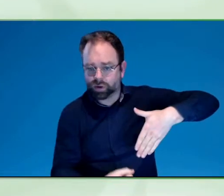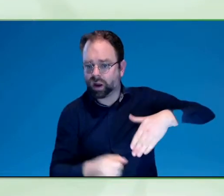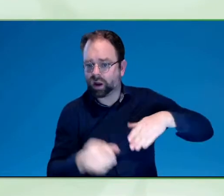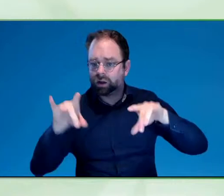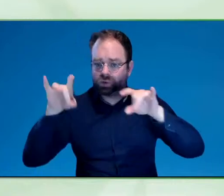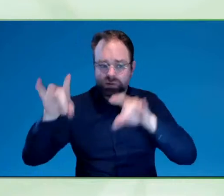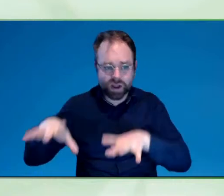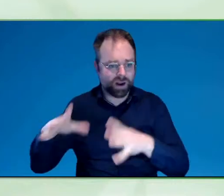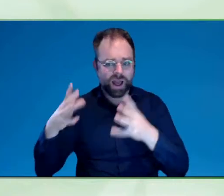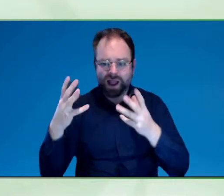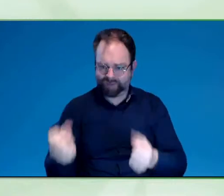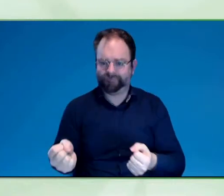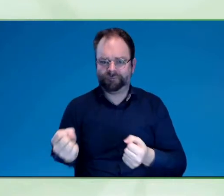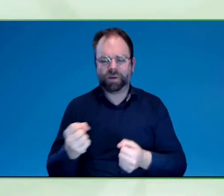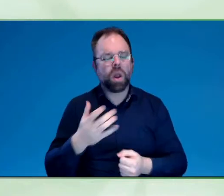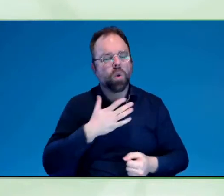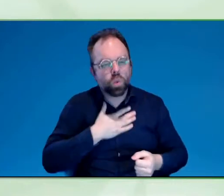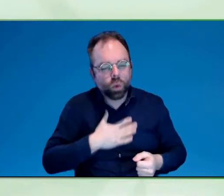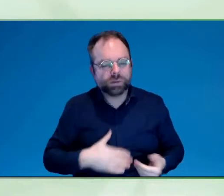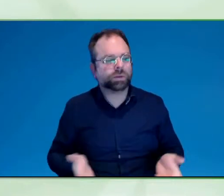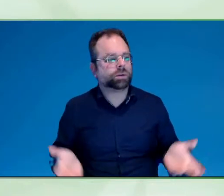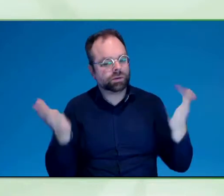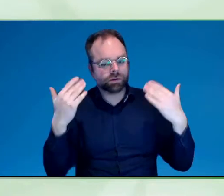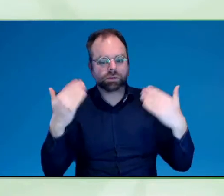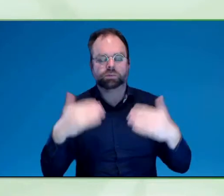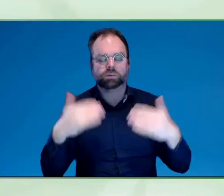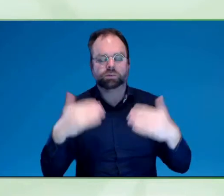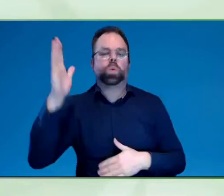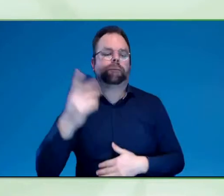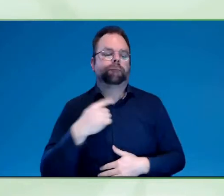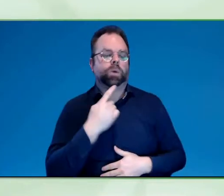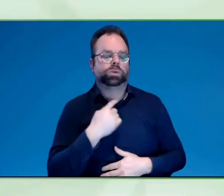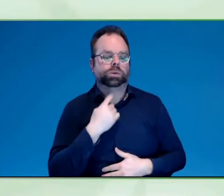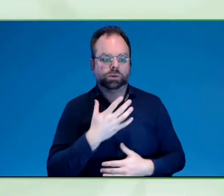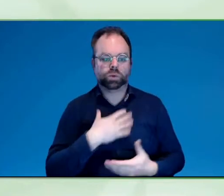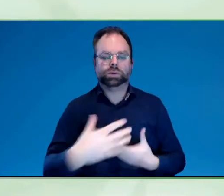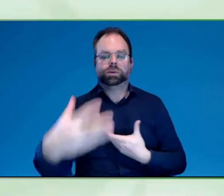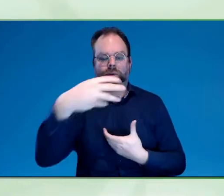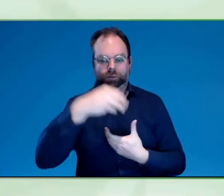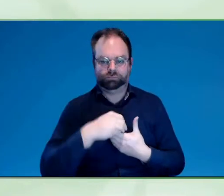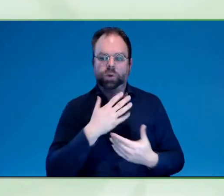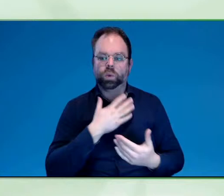It makes me thing about similar projects we hear about sometimes that don't continue.